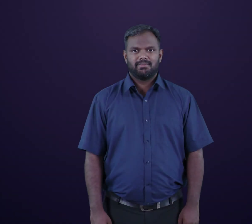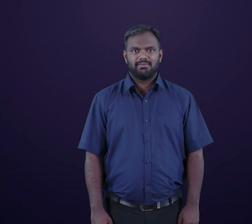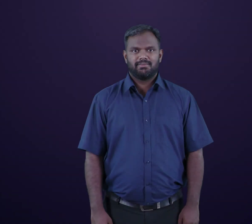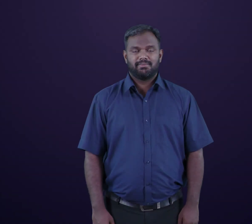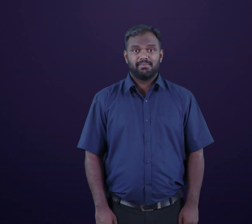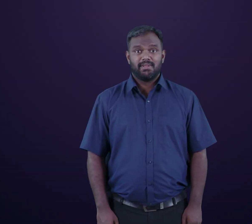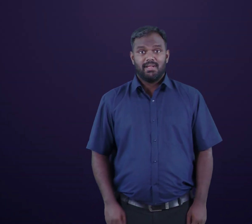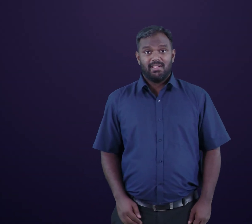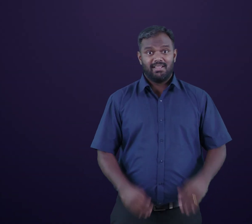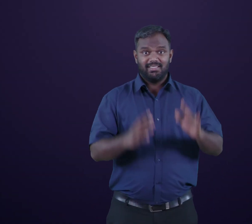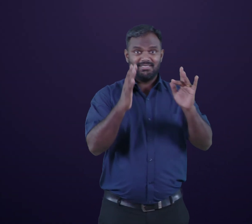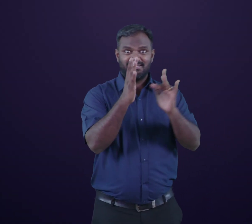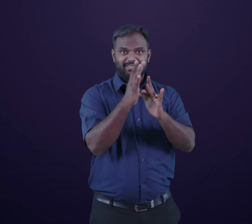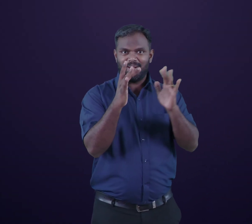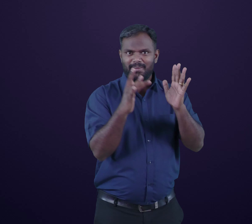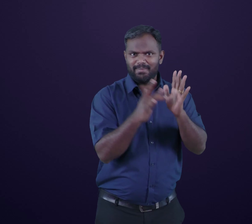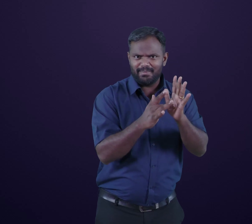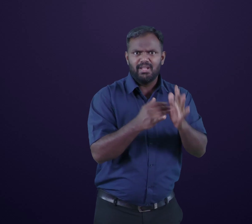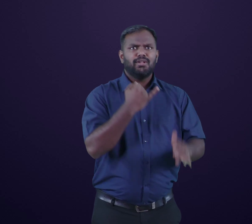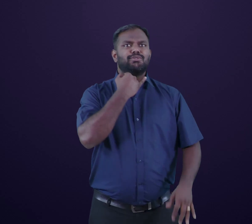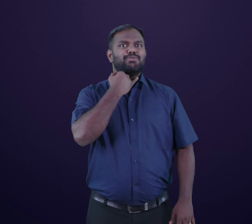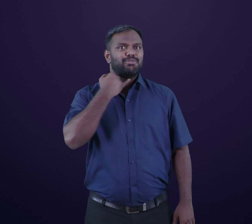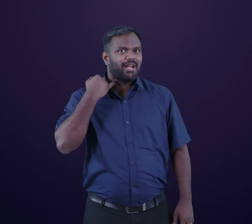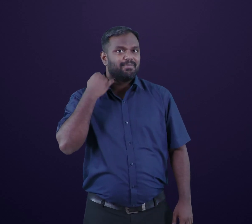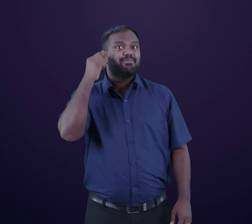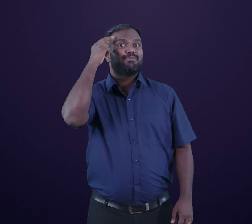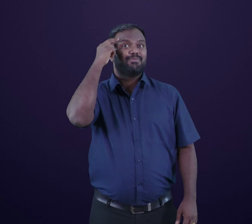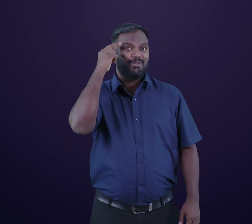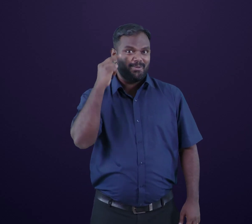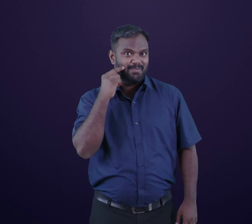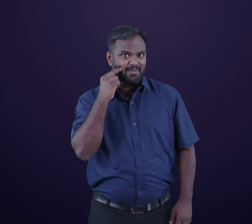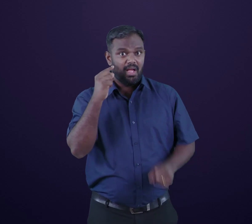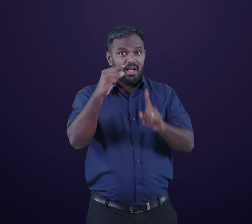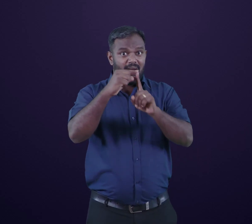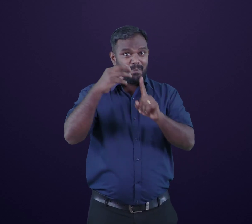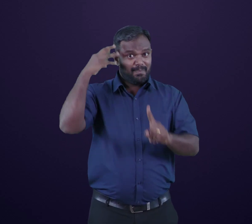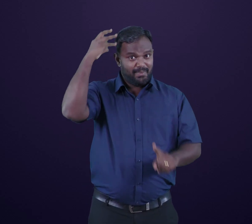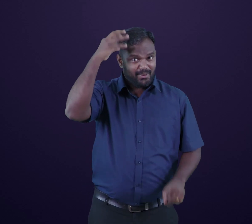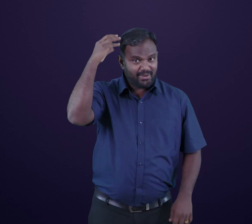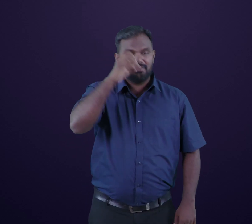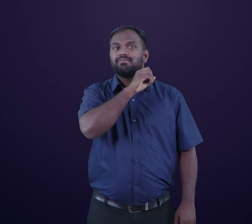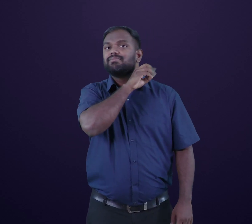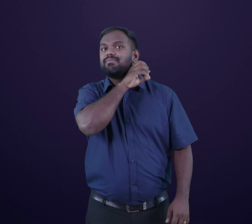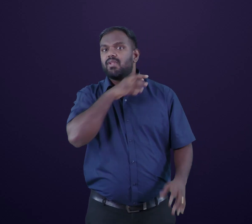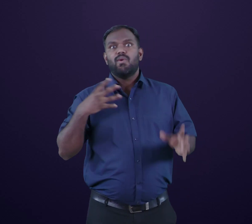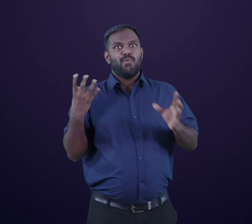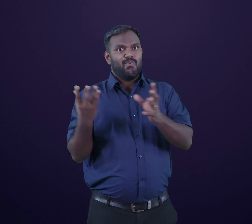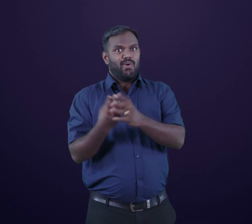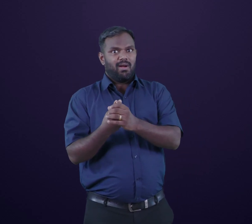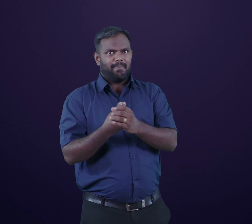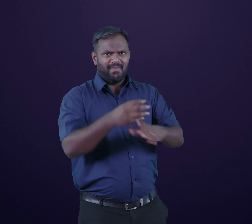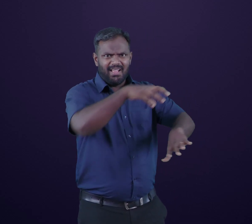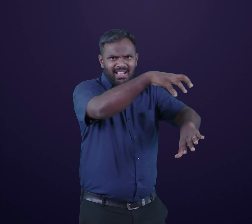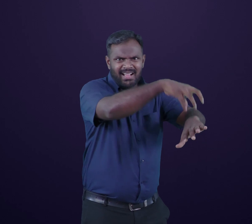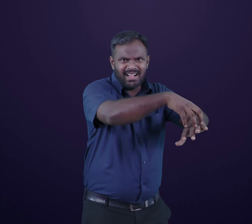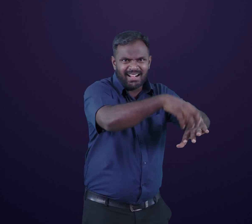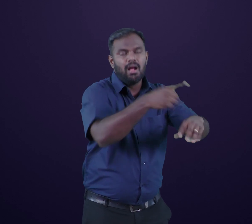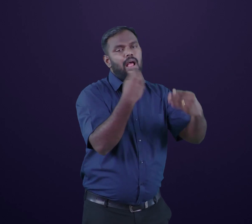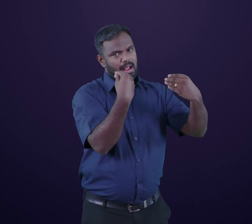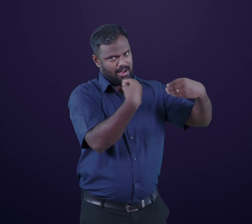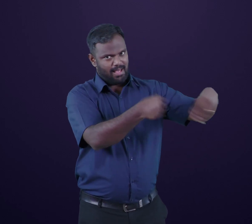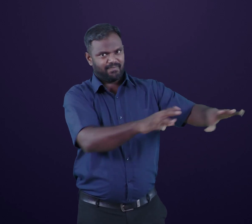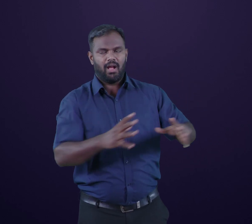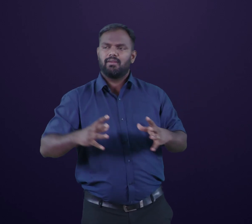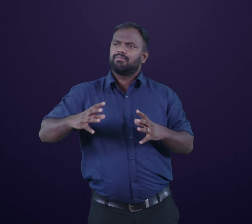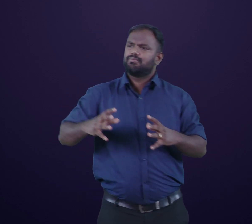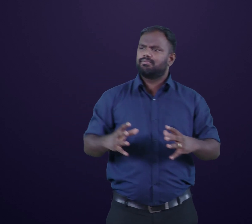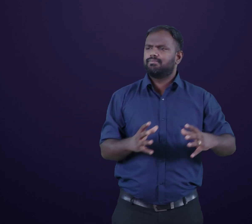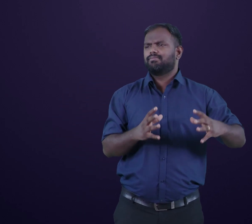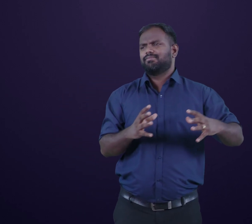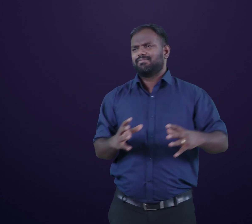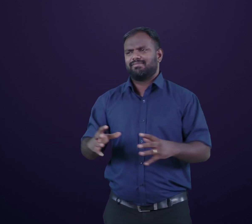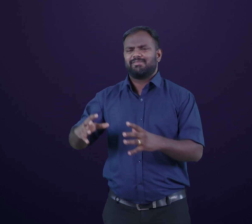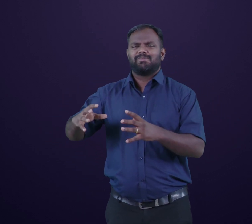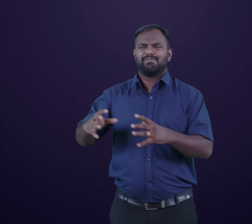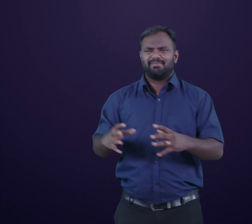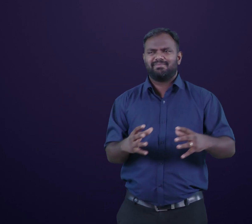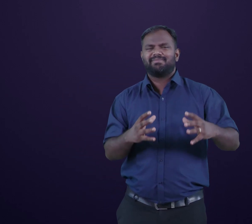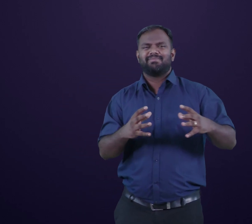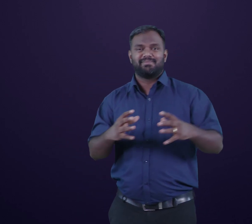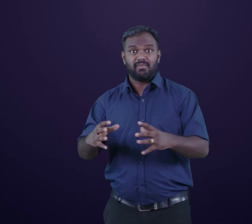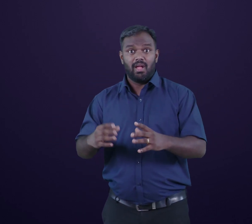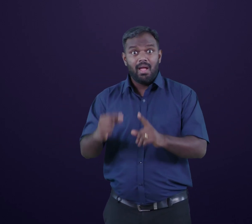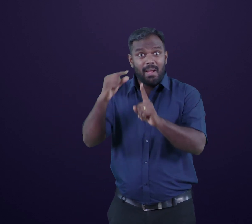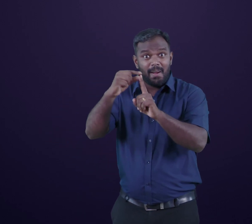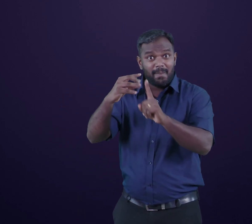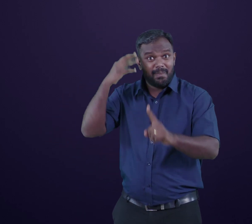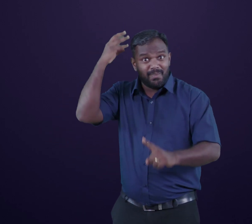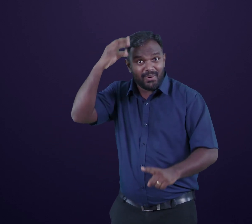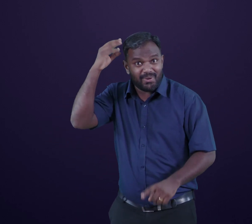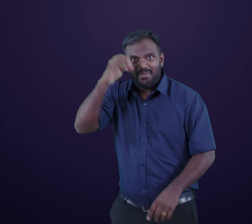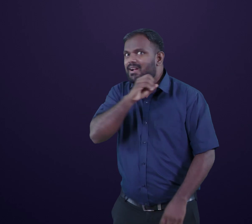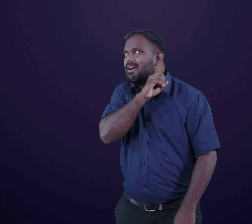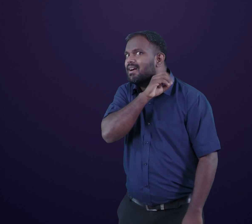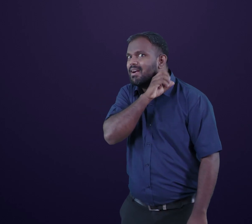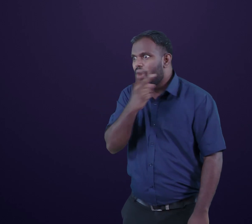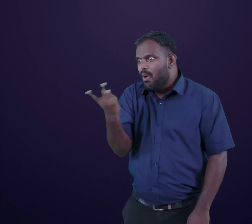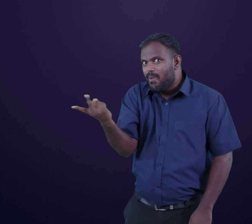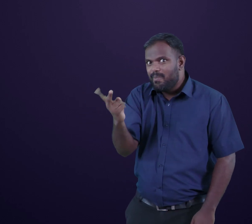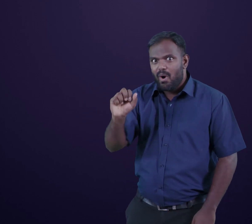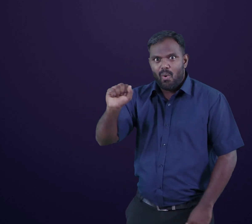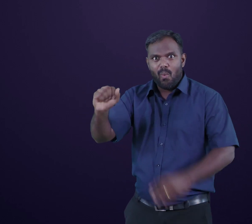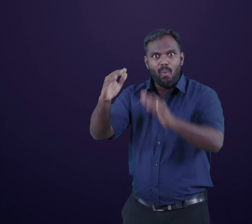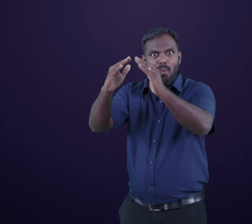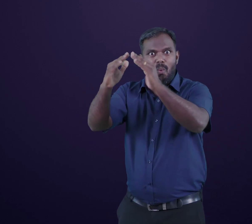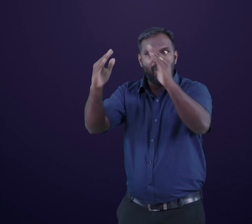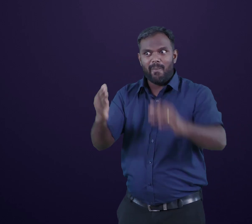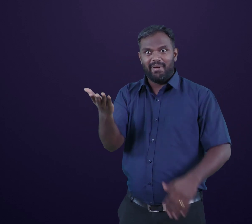Jesus left the synagogue with James and John. They went at once to the home of Simon and Andrew.